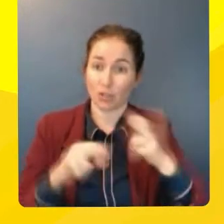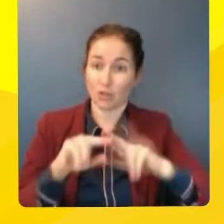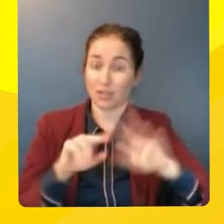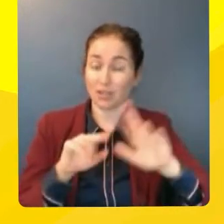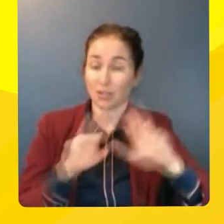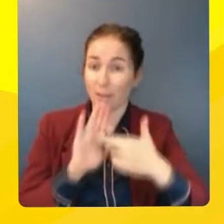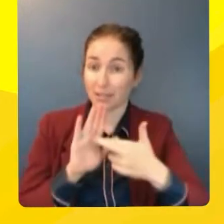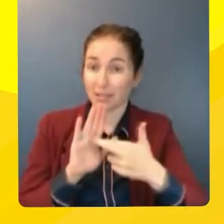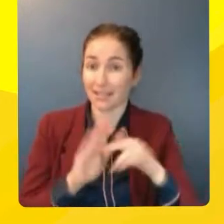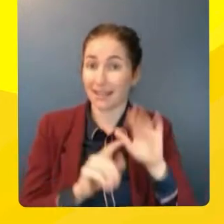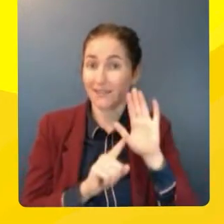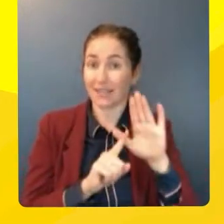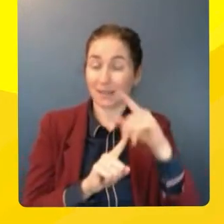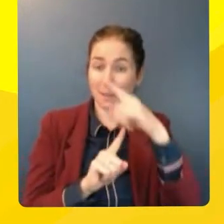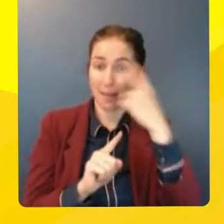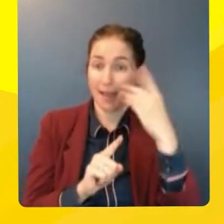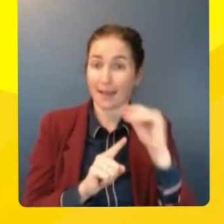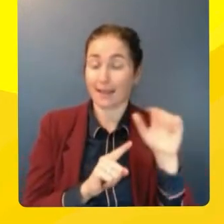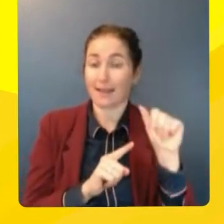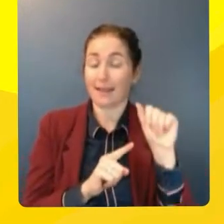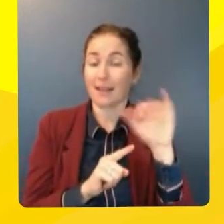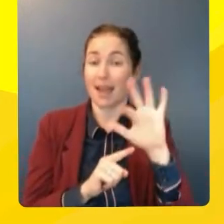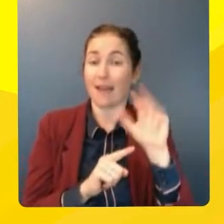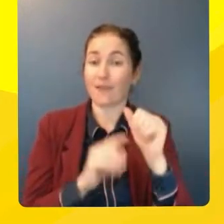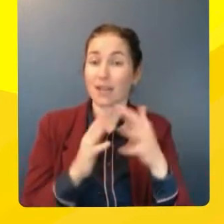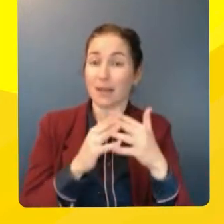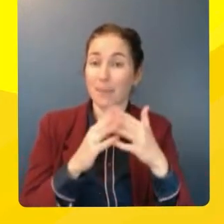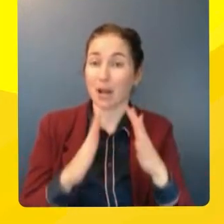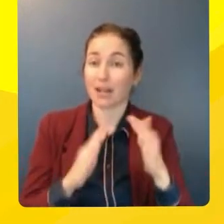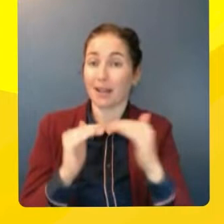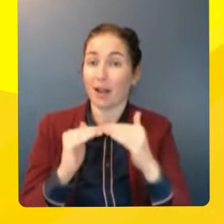its black and African American colleagues from 9% to 12%,